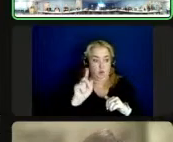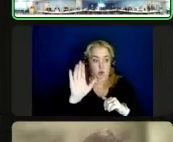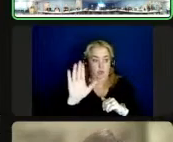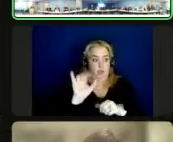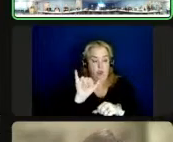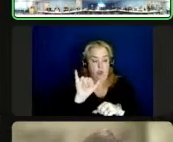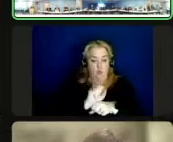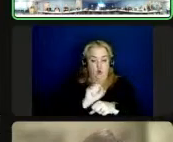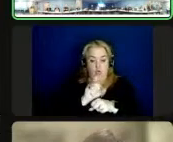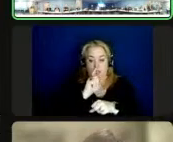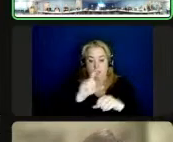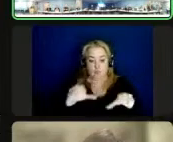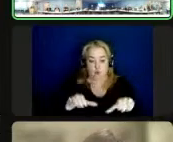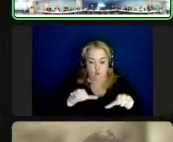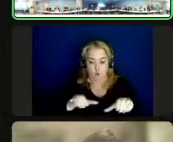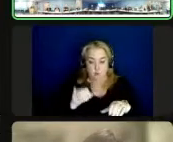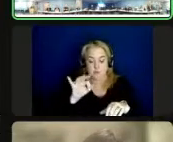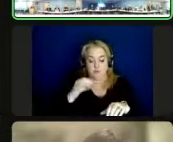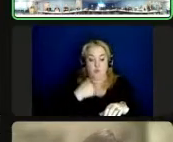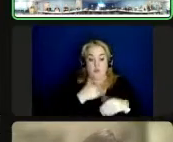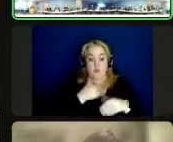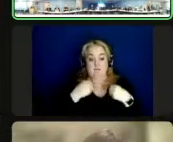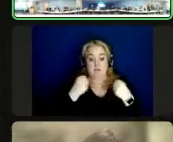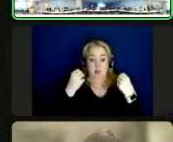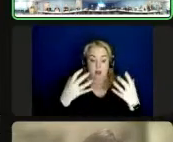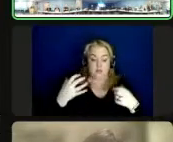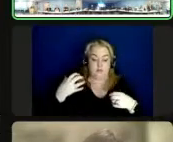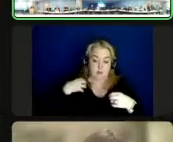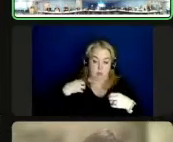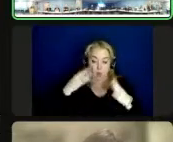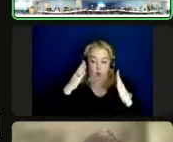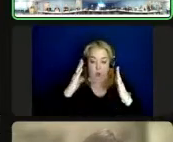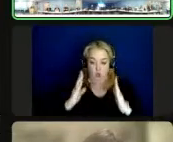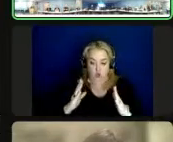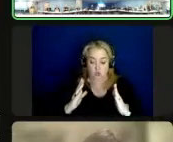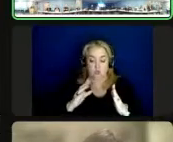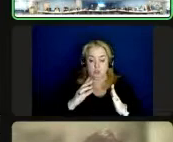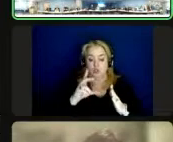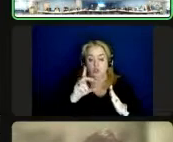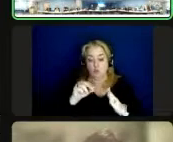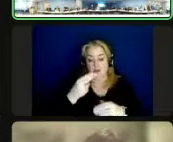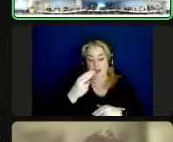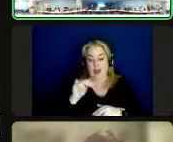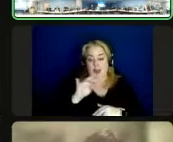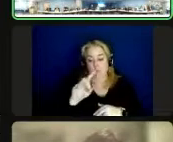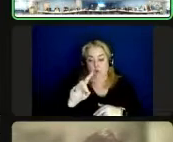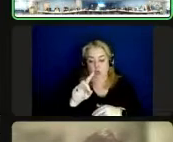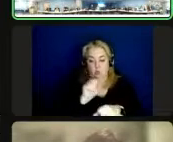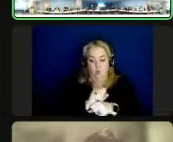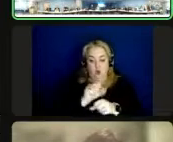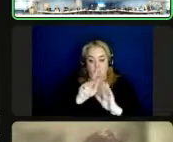SCHEDULES HIS WORK ACCORDINGLY.